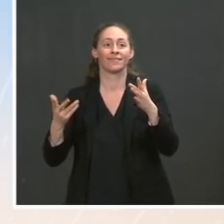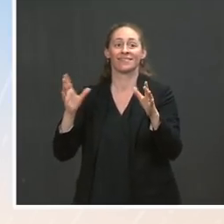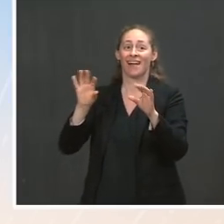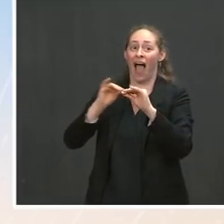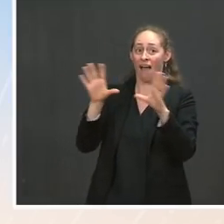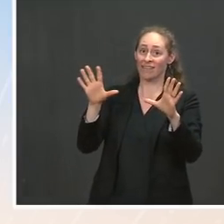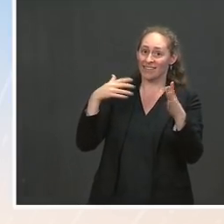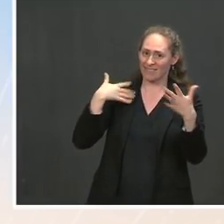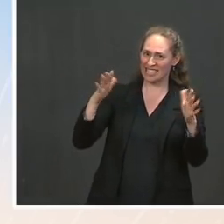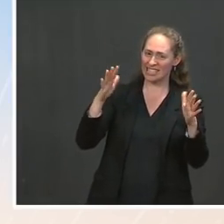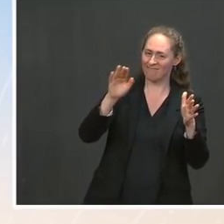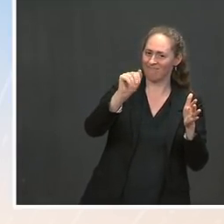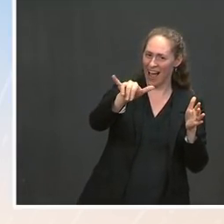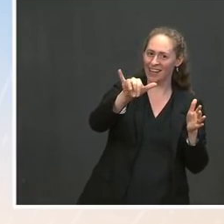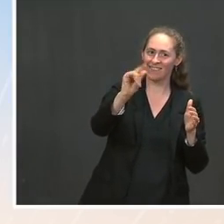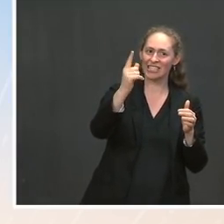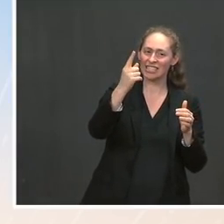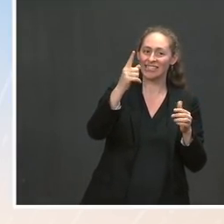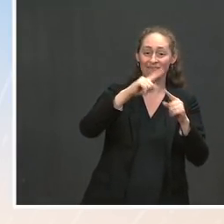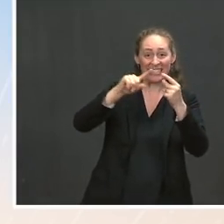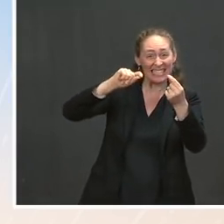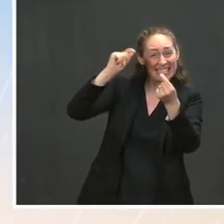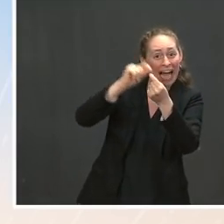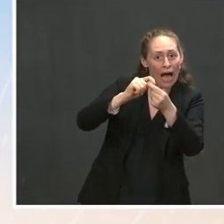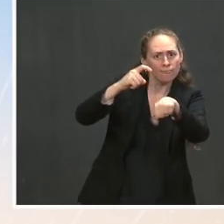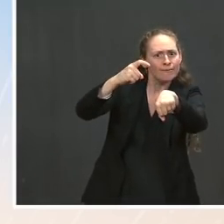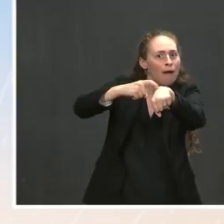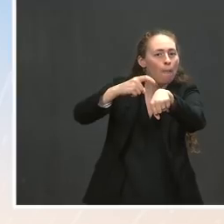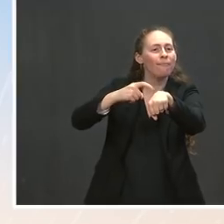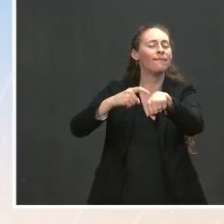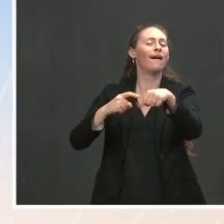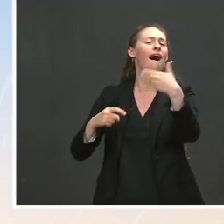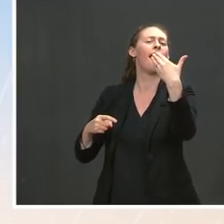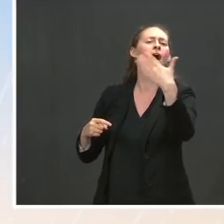but I don't have any timeline on when his decision will be made. The Press: Separately, on North Korea,